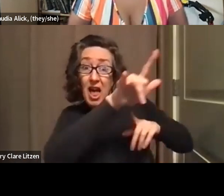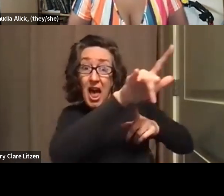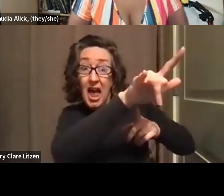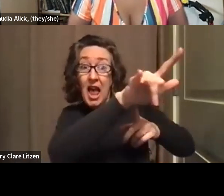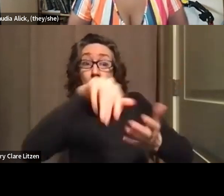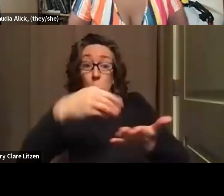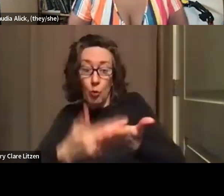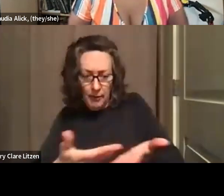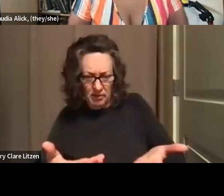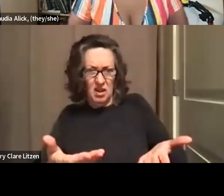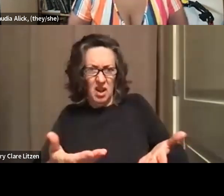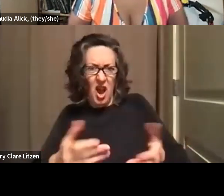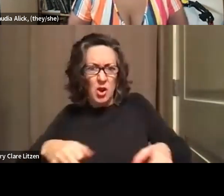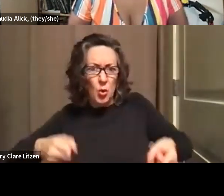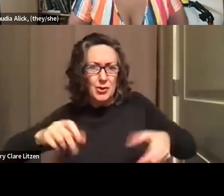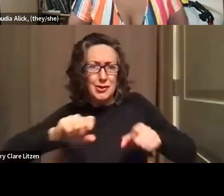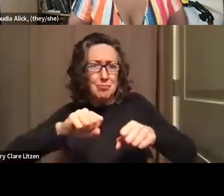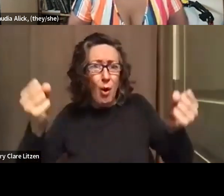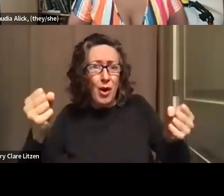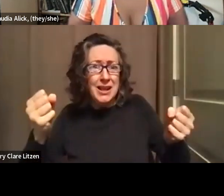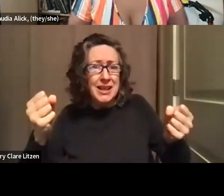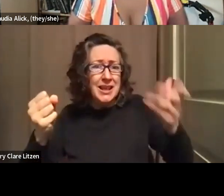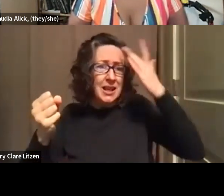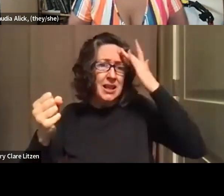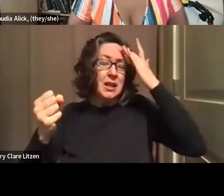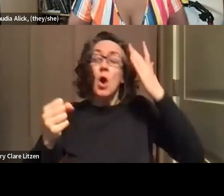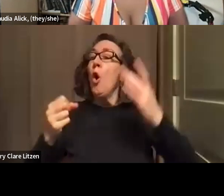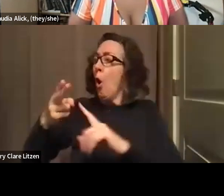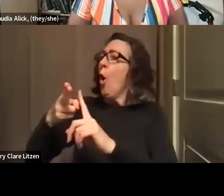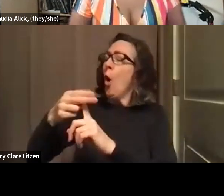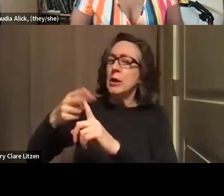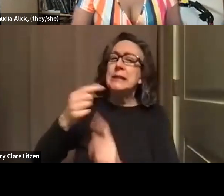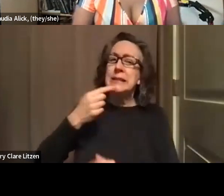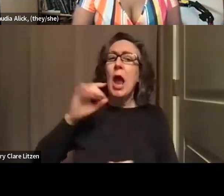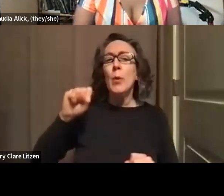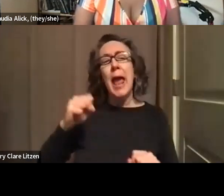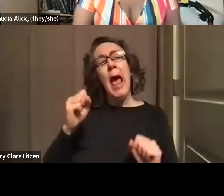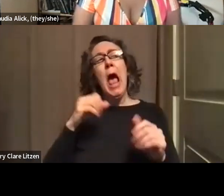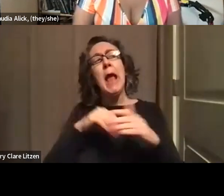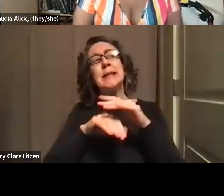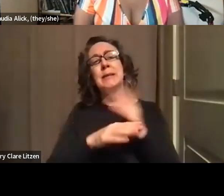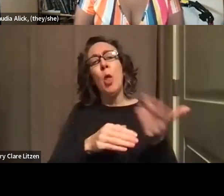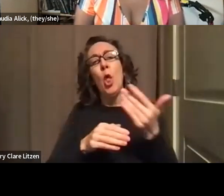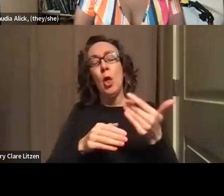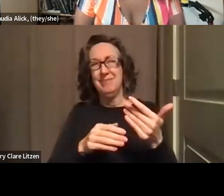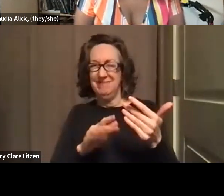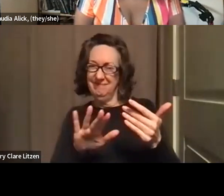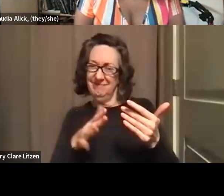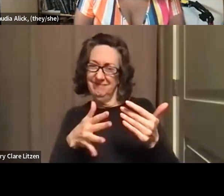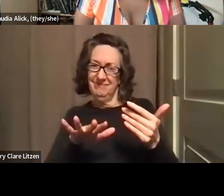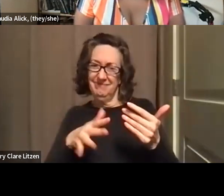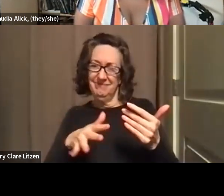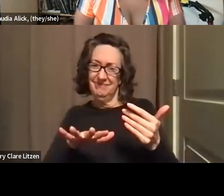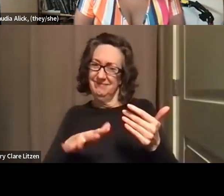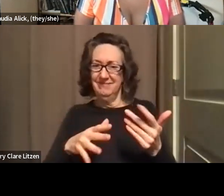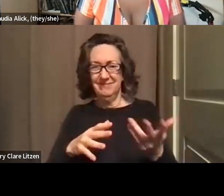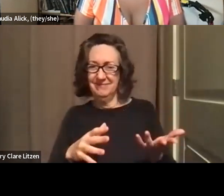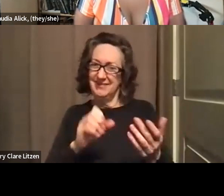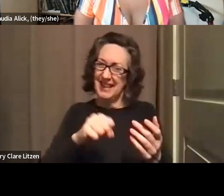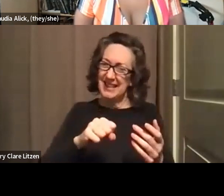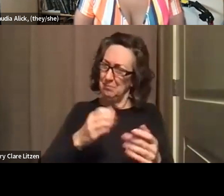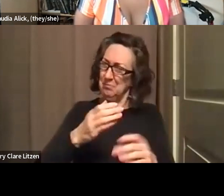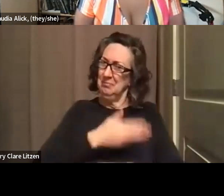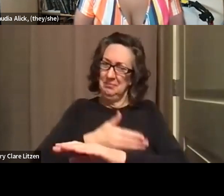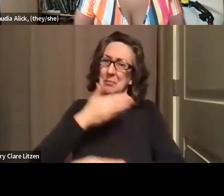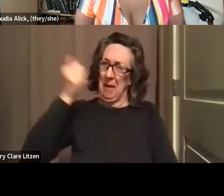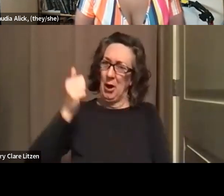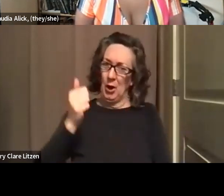Hotels that say they are accessible, but kind of are, but kind of not, could be better.